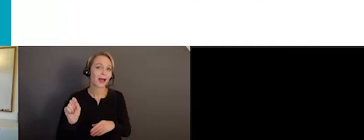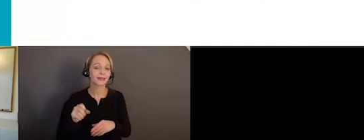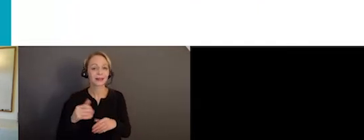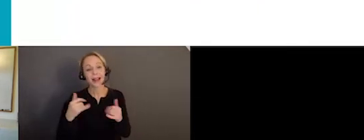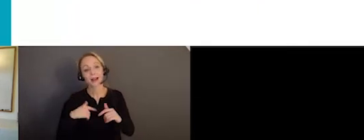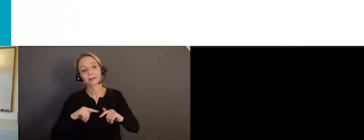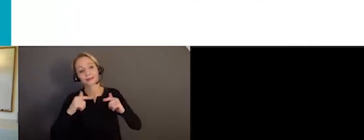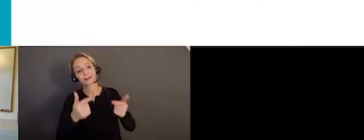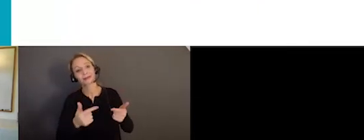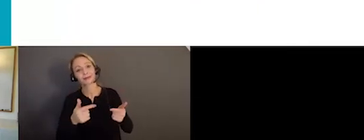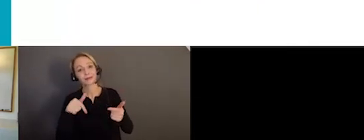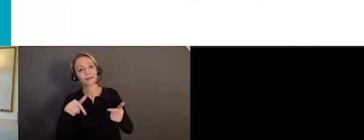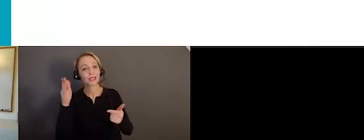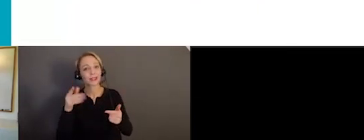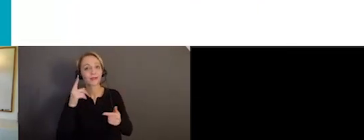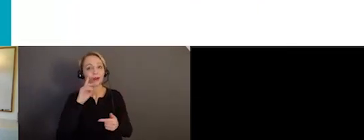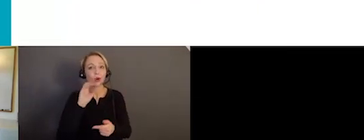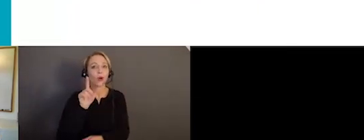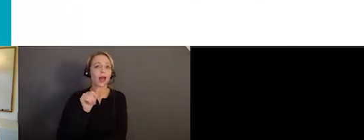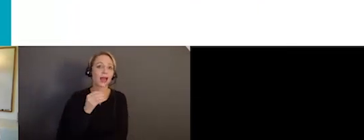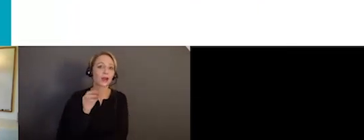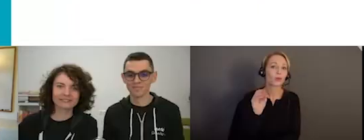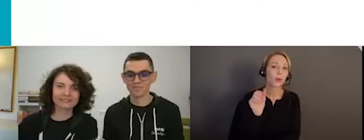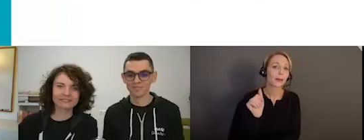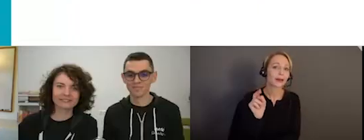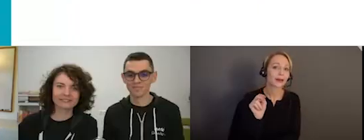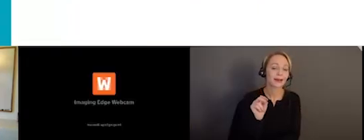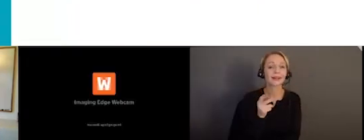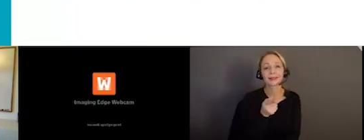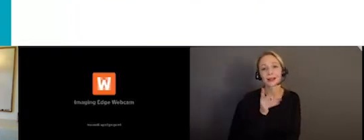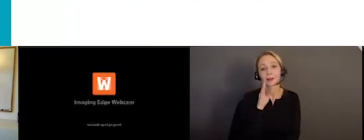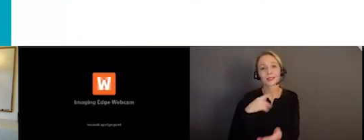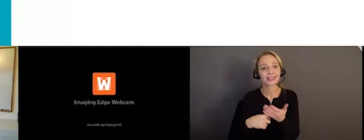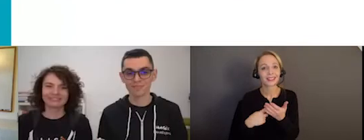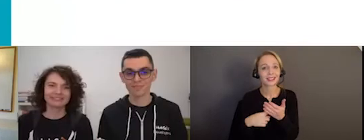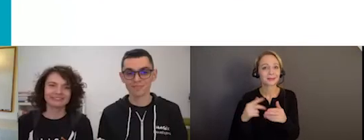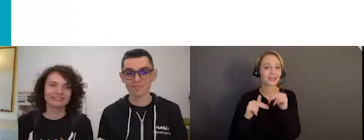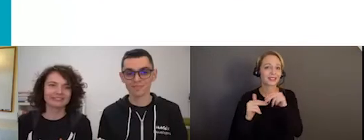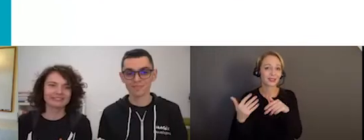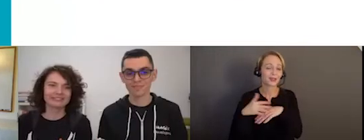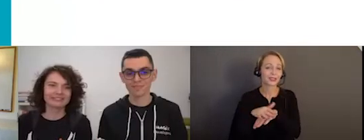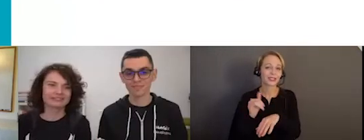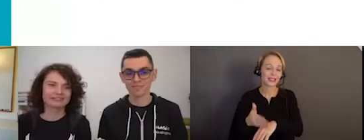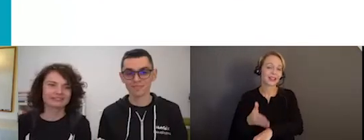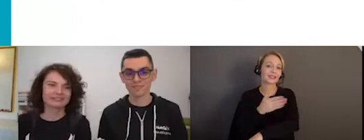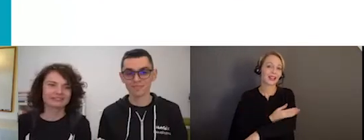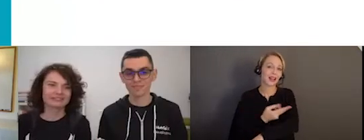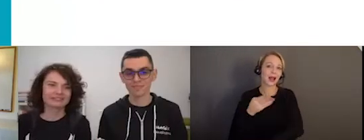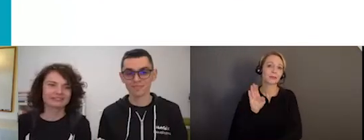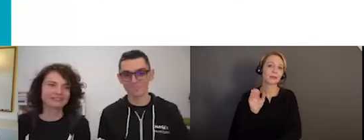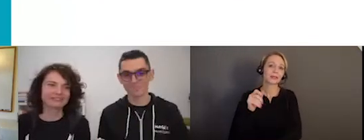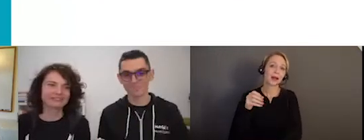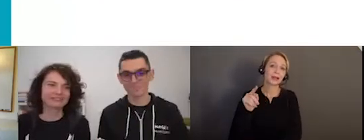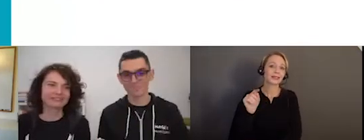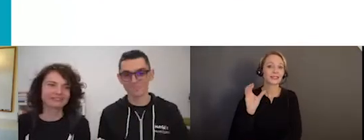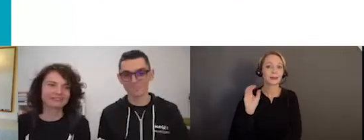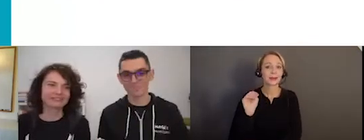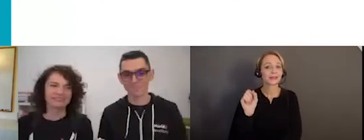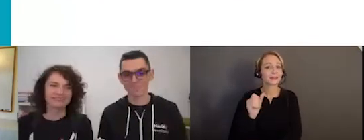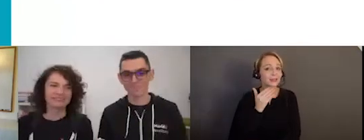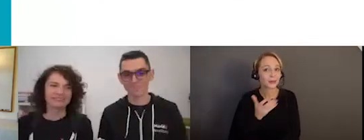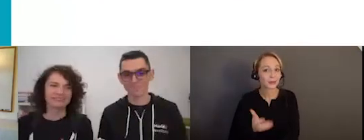SLACK CHANNEL FOR HubSpot AND WITH THAT PASS OFF TO